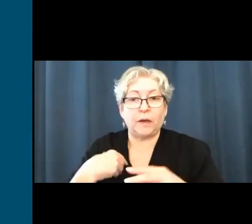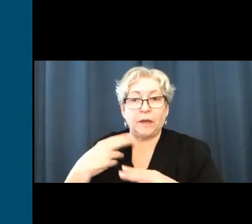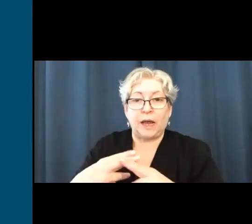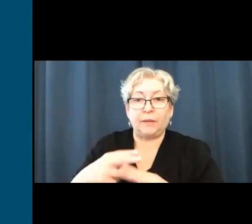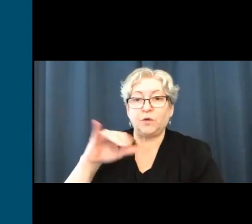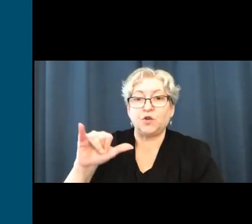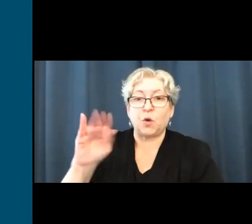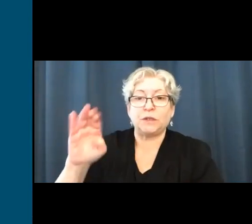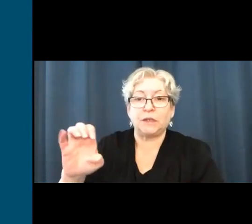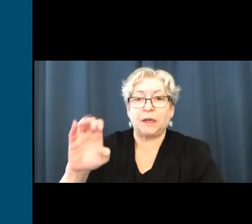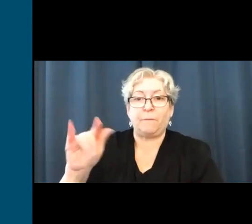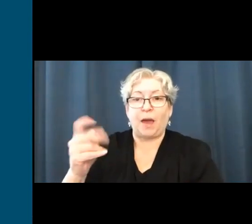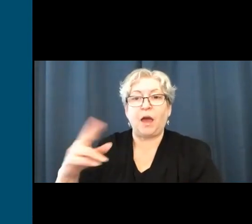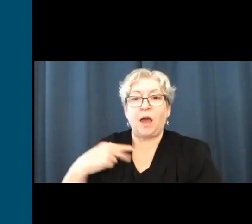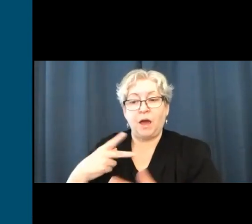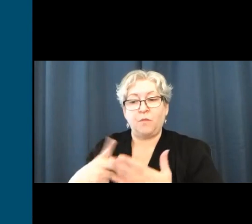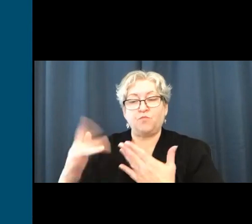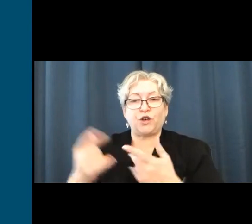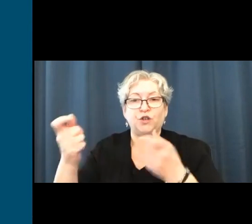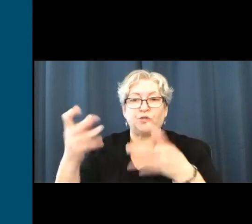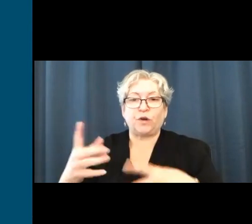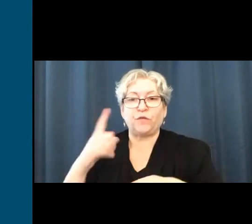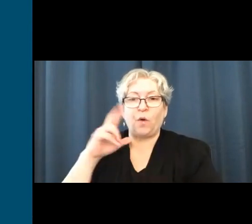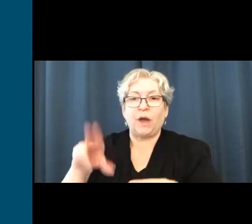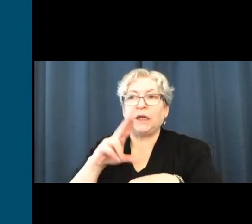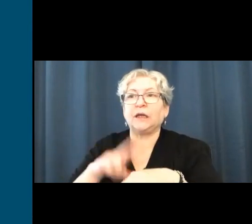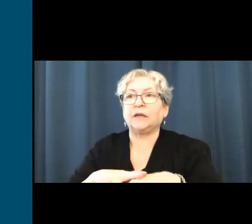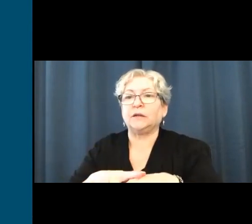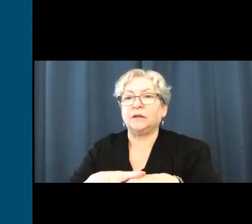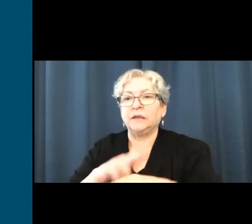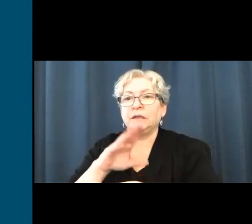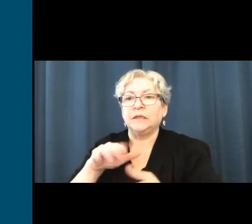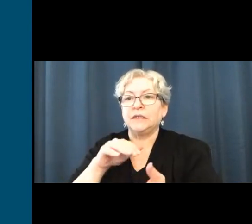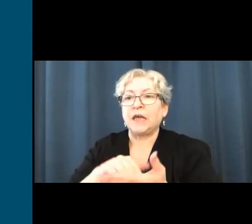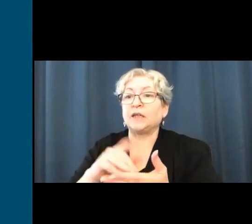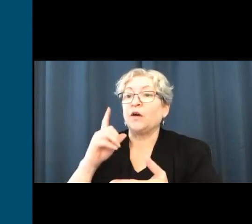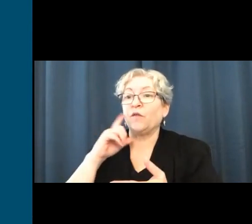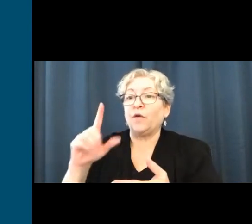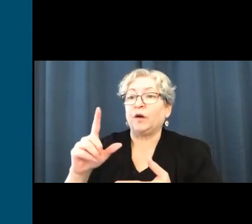and I'm the project director for the National RAISE Center which is funded by the RSA.